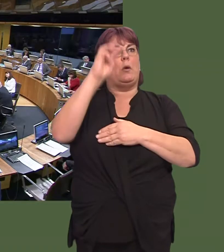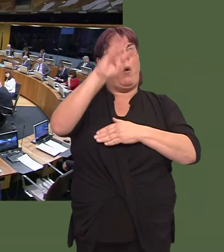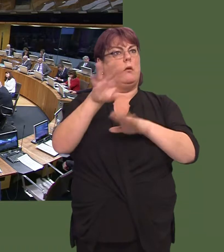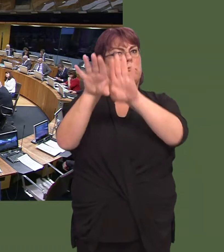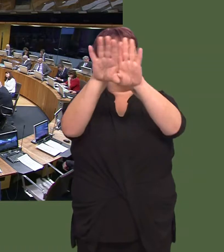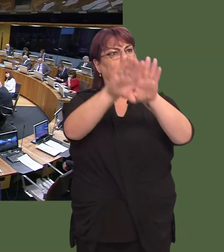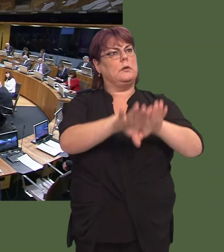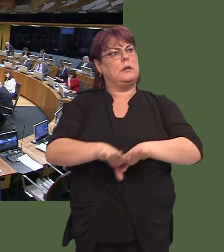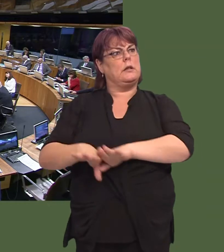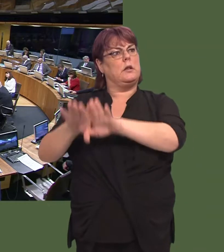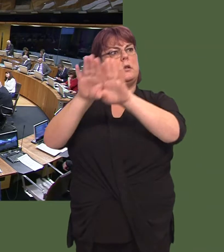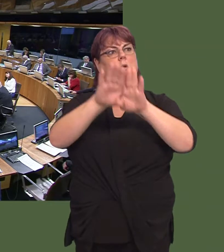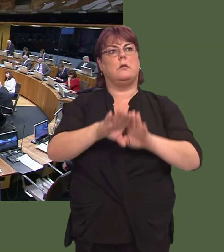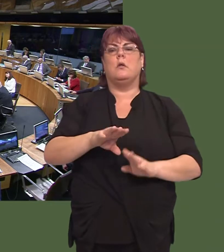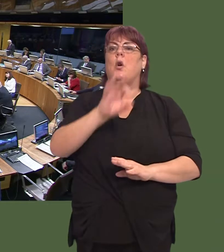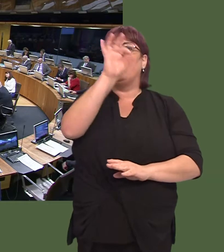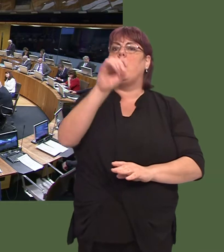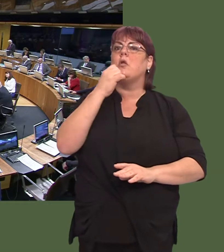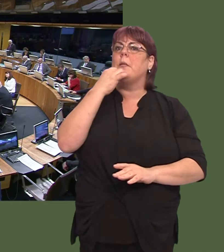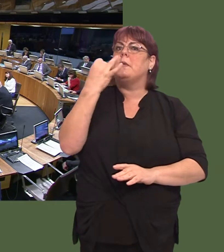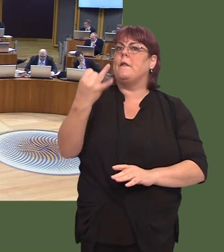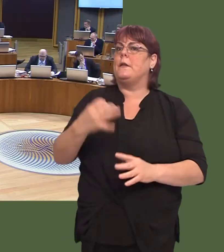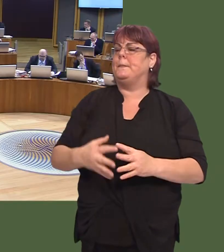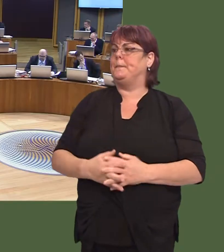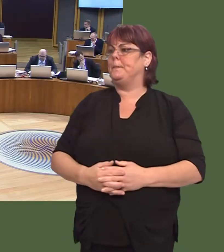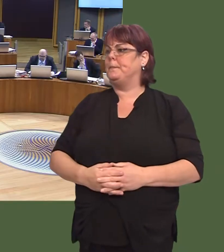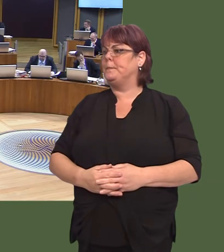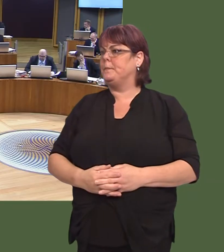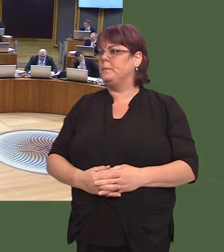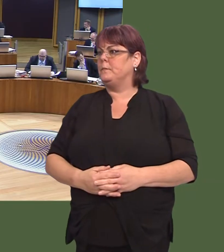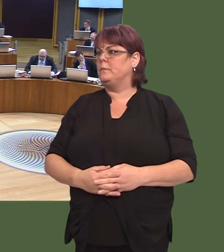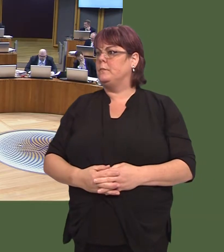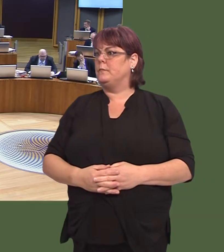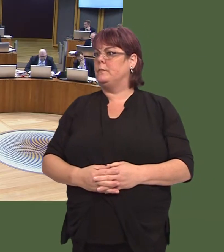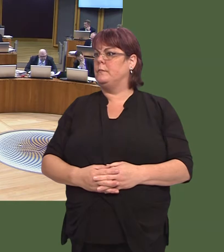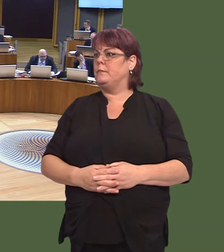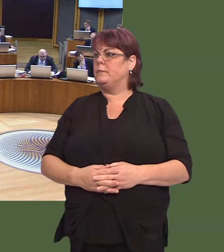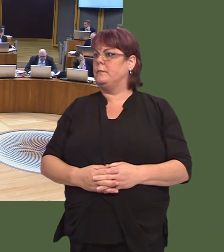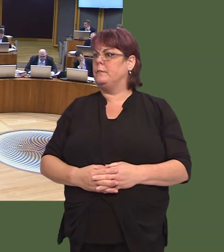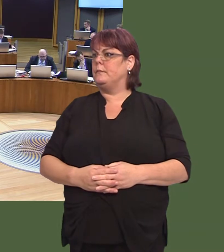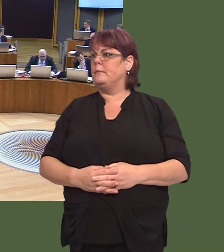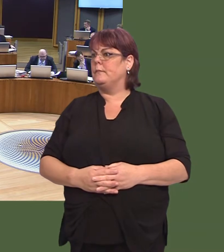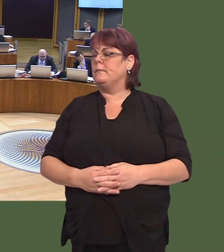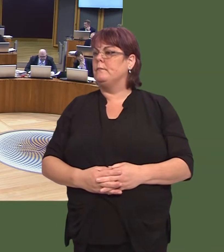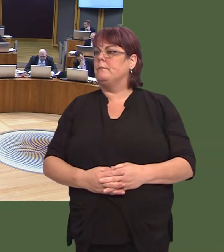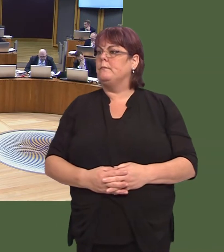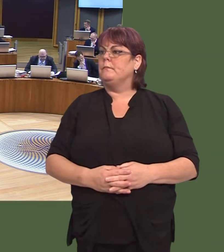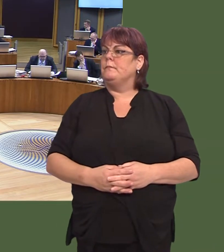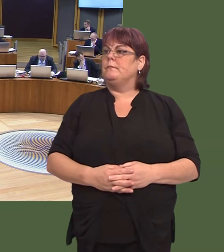David J. Rowlands: 7. What assessment has the First Minister made of the impact that any changes to immigration